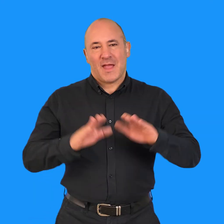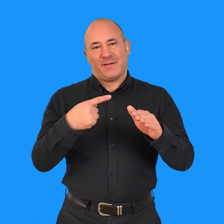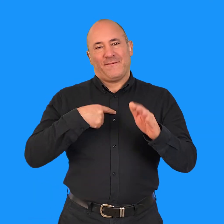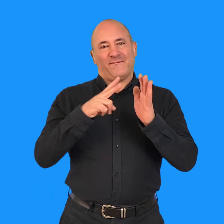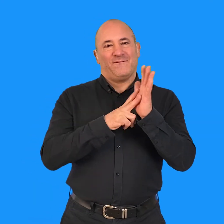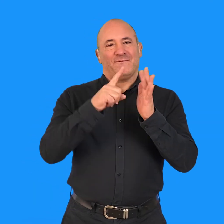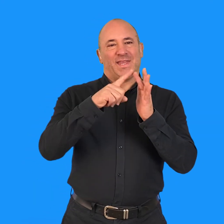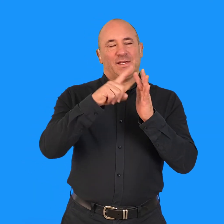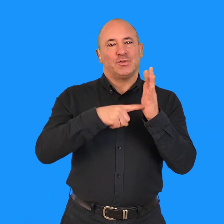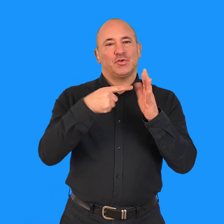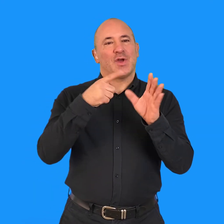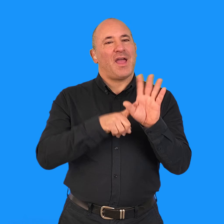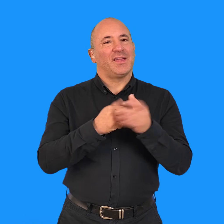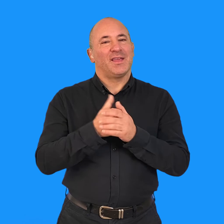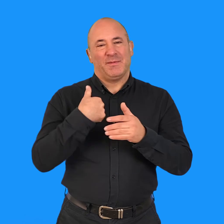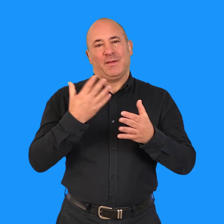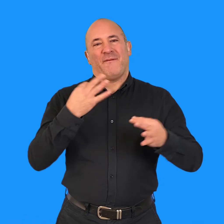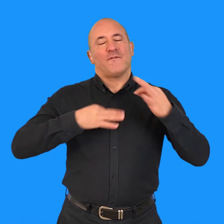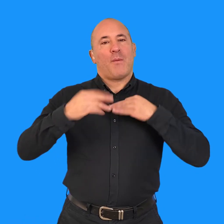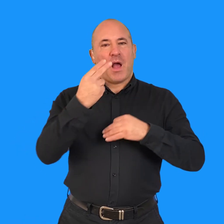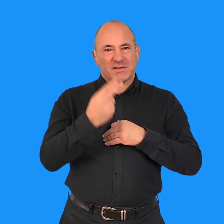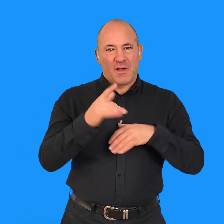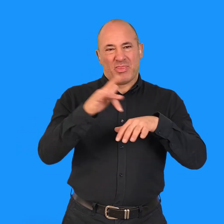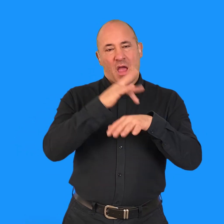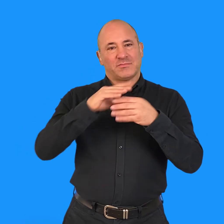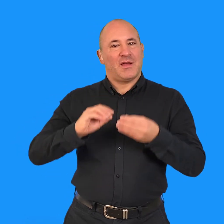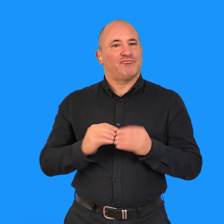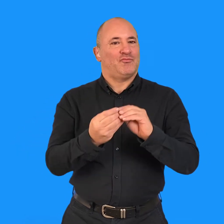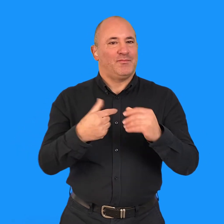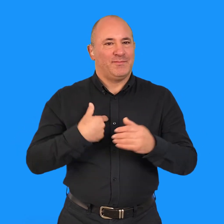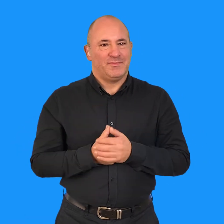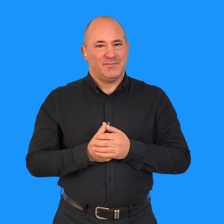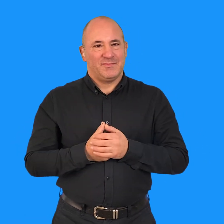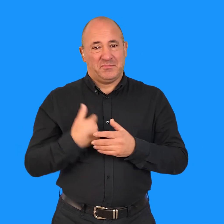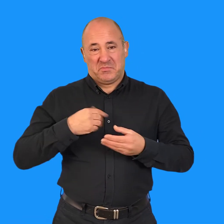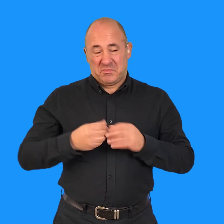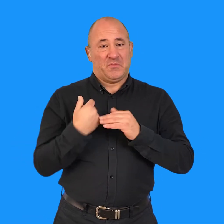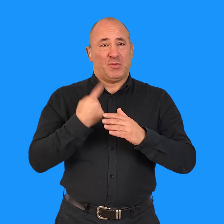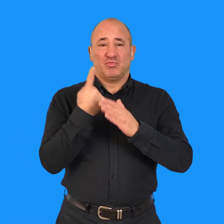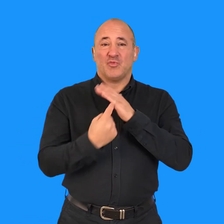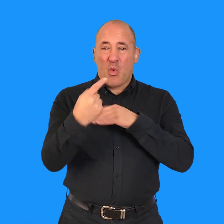Hi, I'm Vijay. I am a performance artist and theater maker.